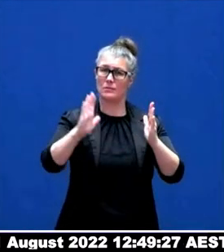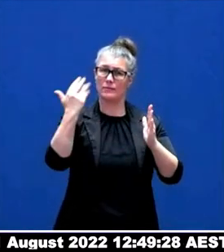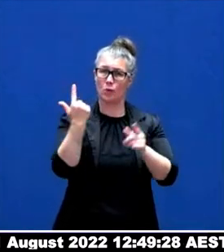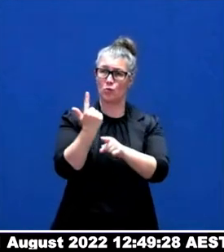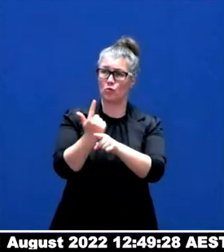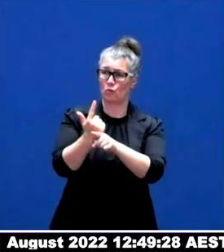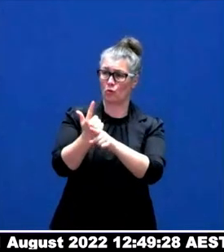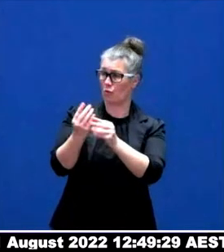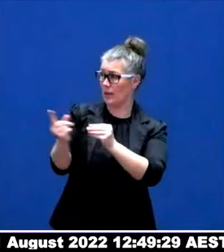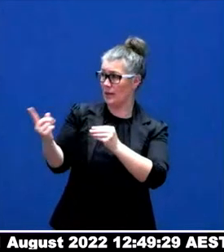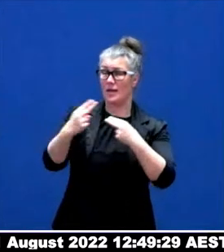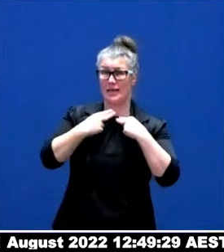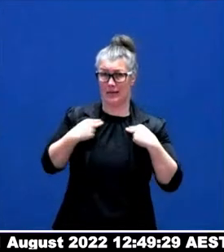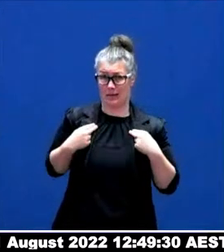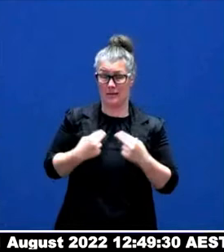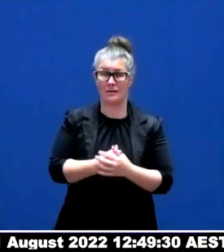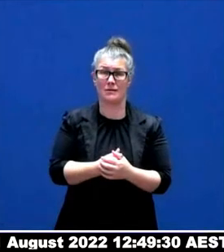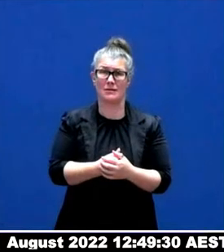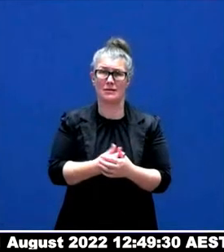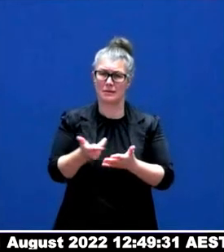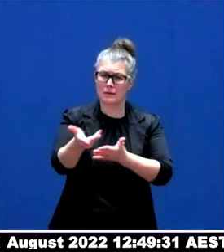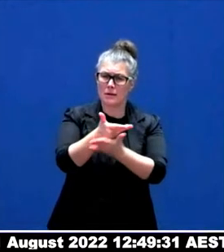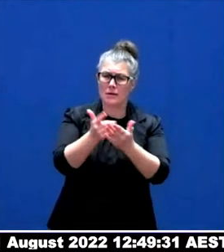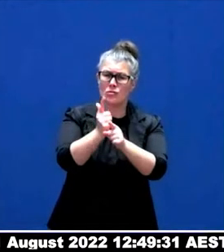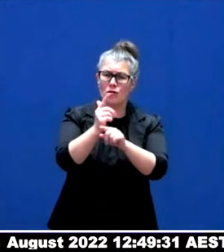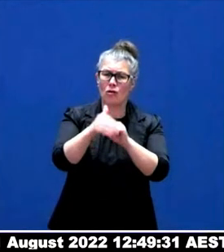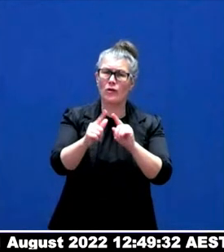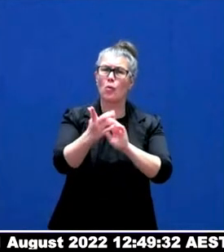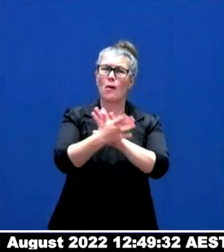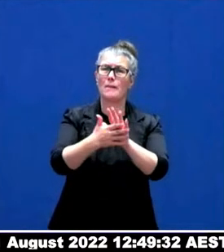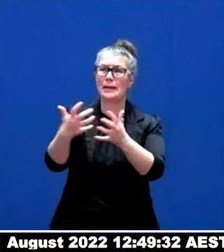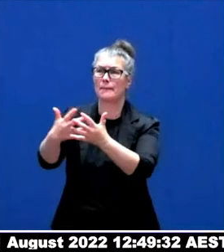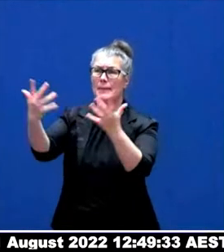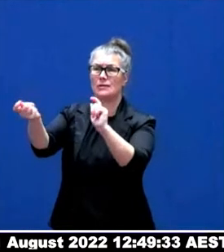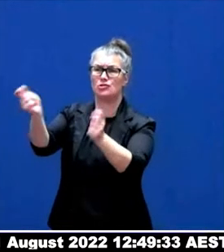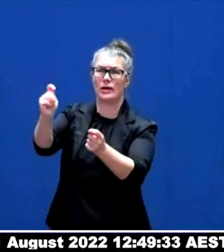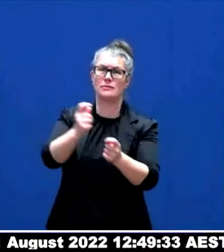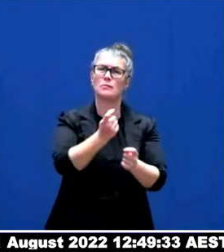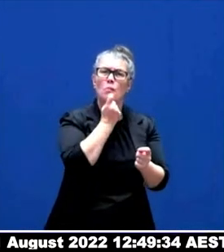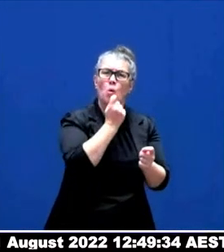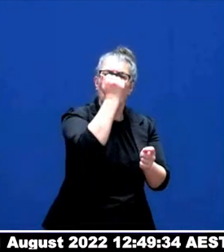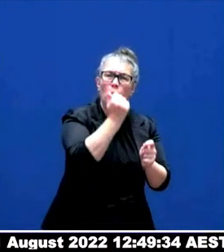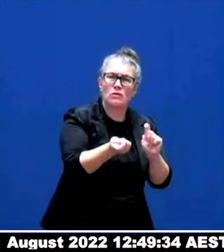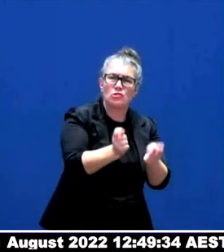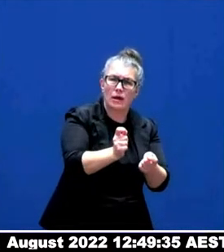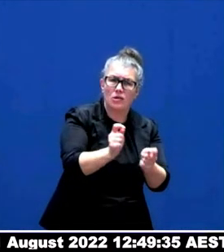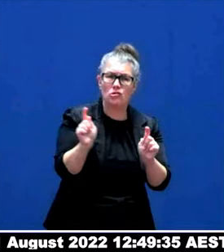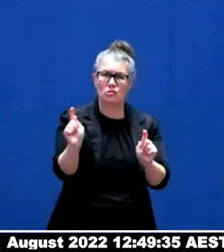Assisting, there was discussion about what constituted a major and a minor adjustment.